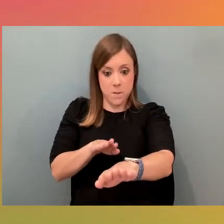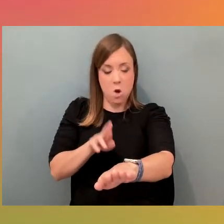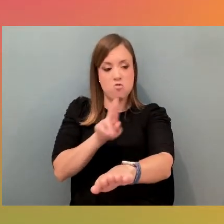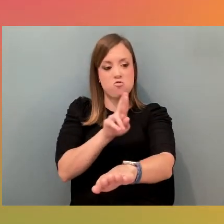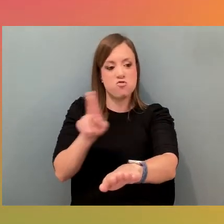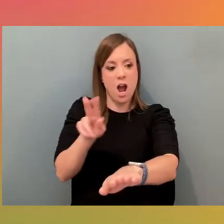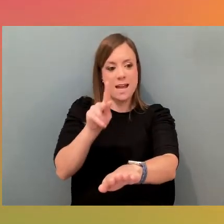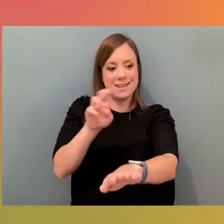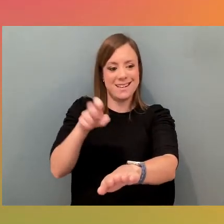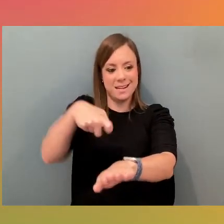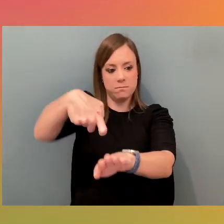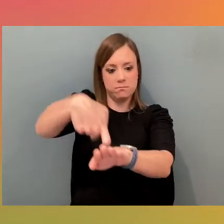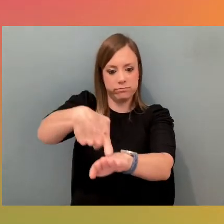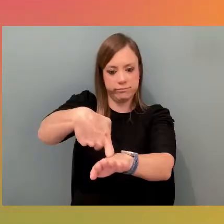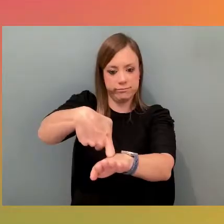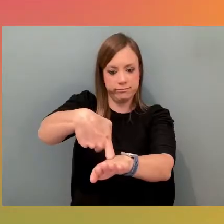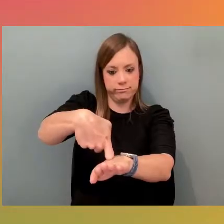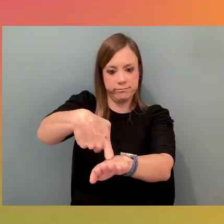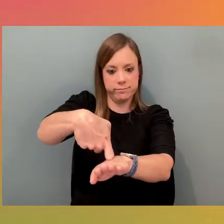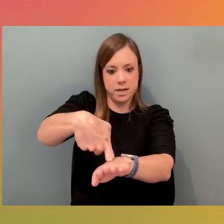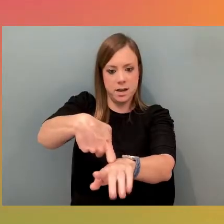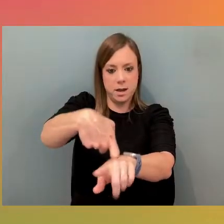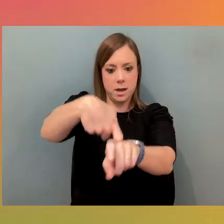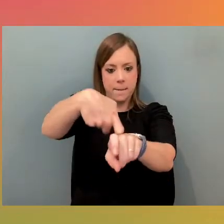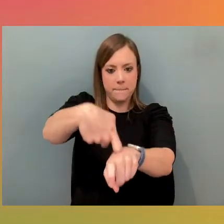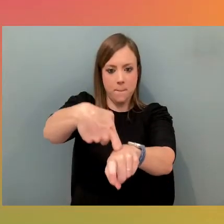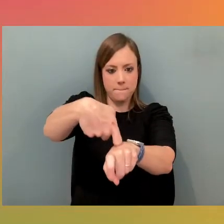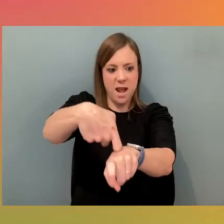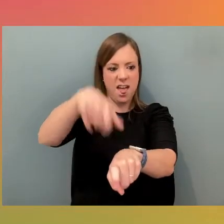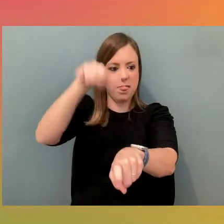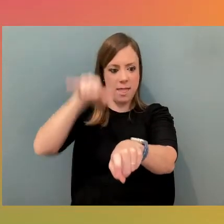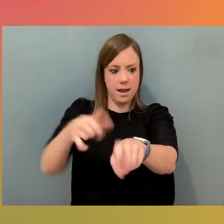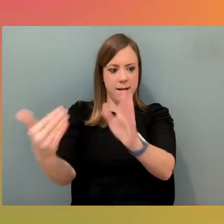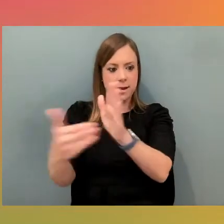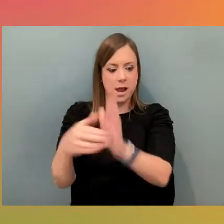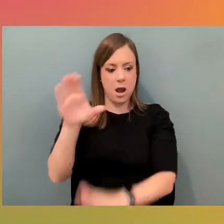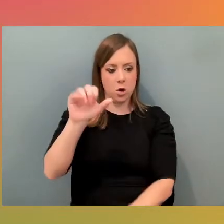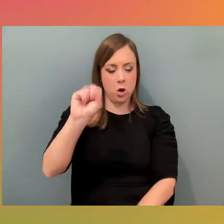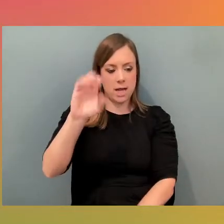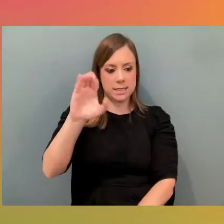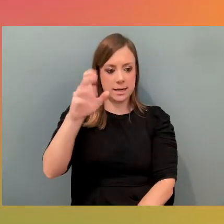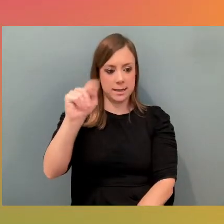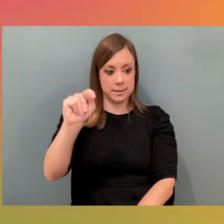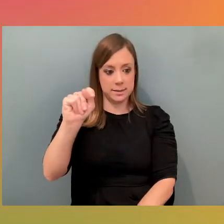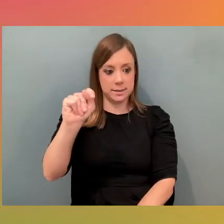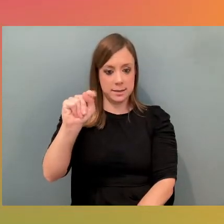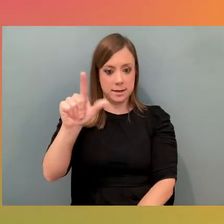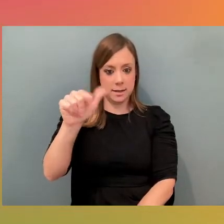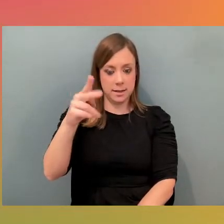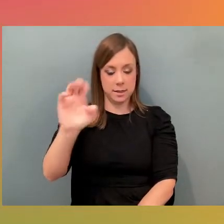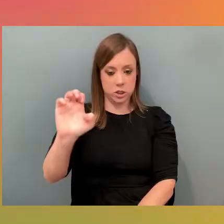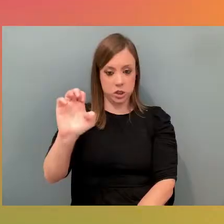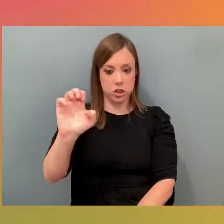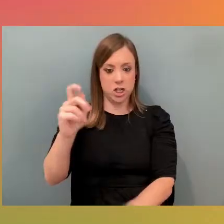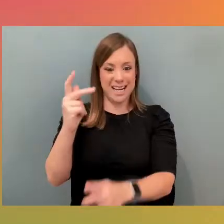AND STEP YOUR FOOT ALL THE WAY FORWARD RIGHT KNEE COMES TO THE GROUND, UNTUCK YOUR TOES. LIFT YOURSELF UP INTO CRESCENT